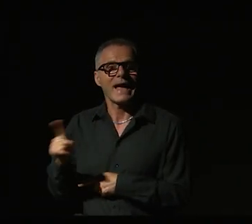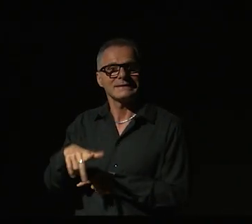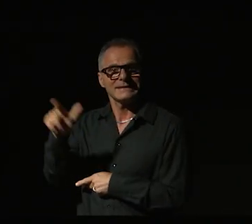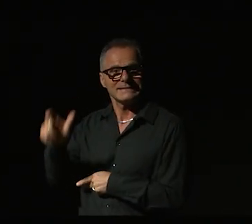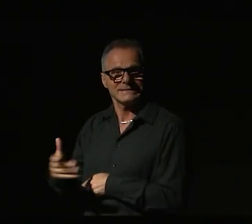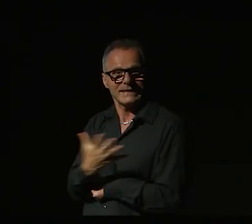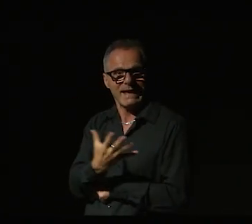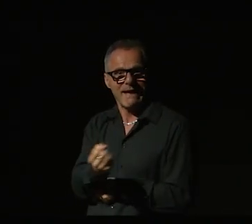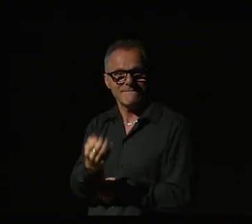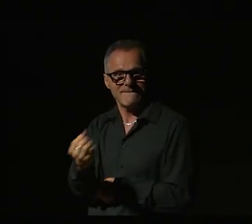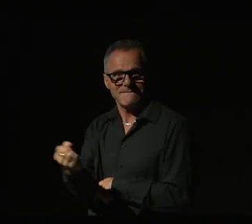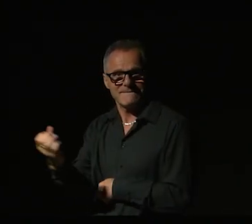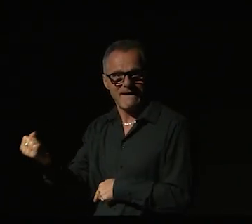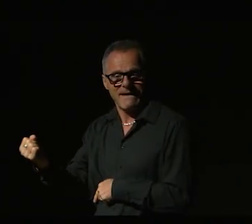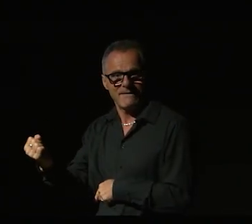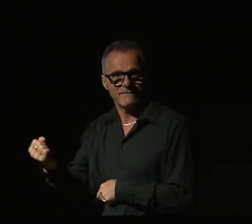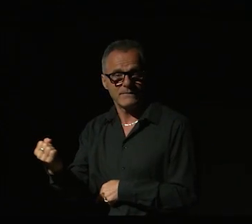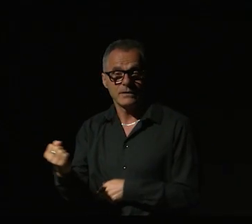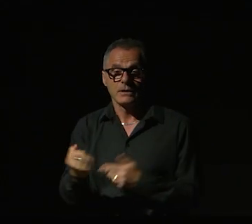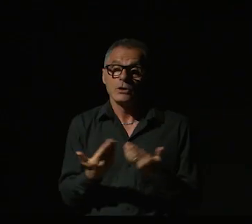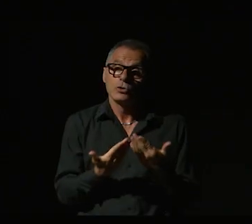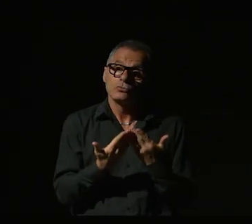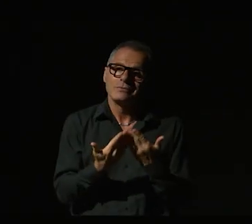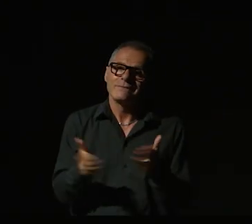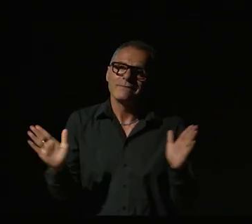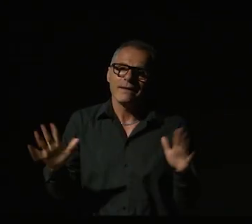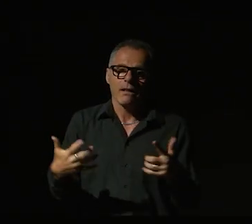they reveal how